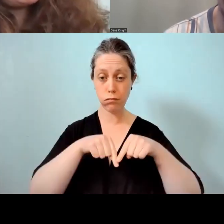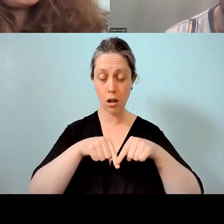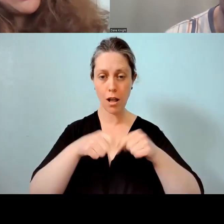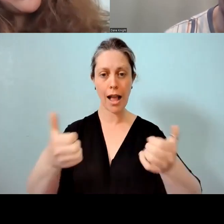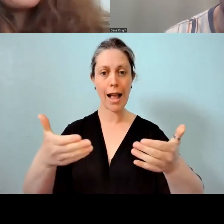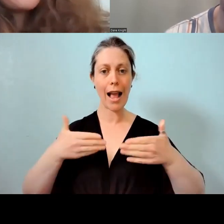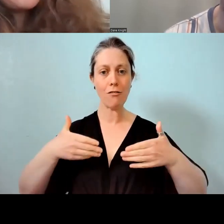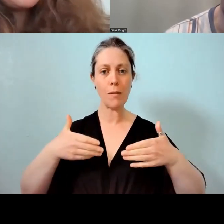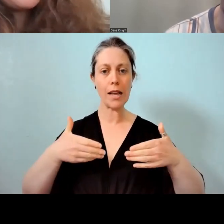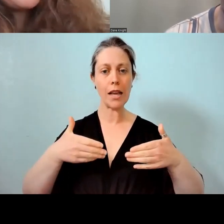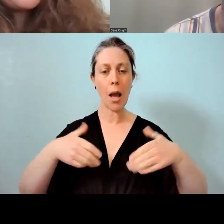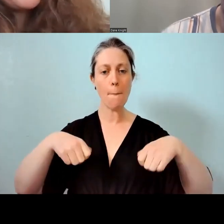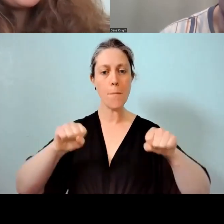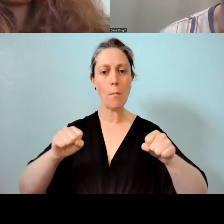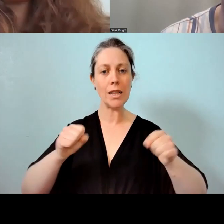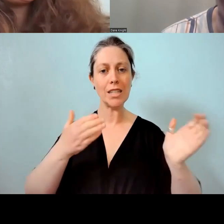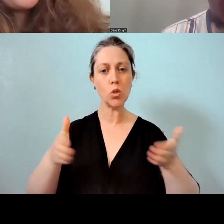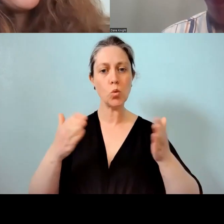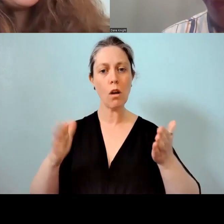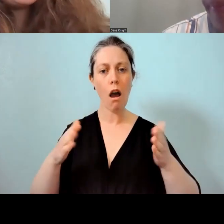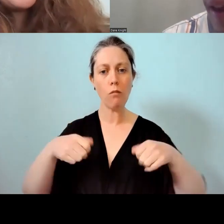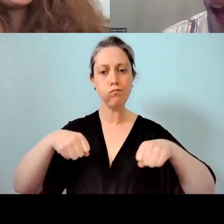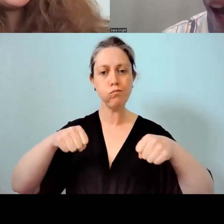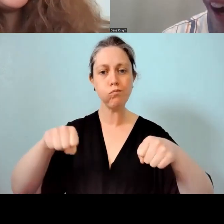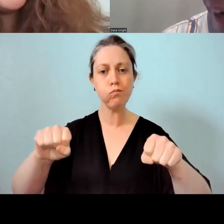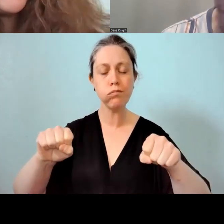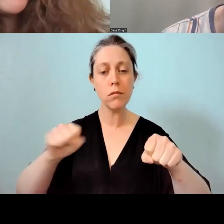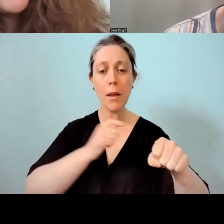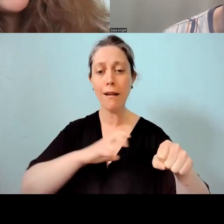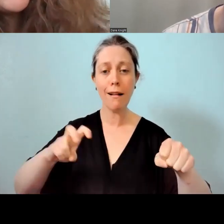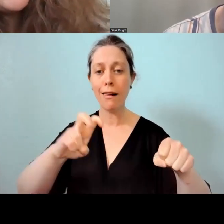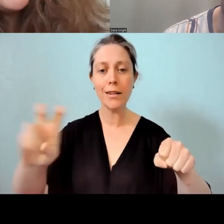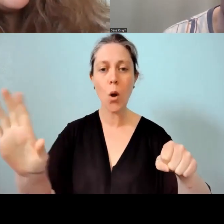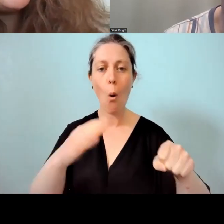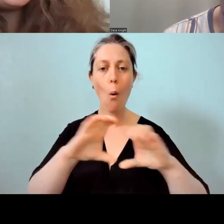so that I could get to all my classes on time. And I also got a lift key,